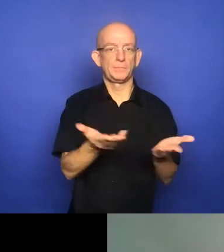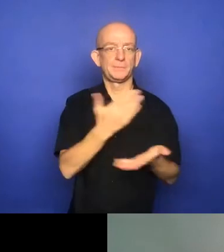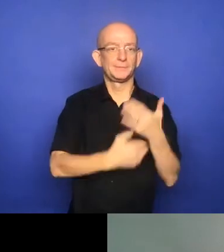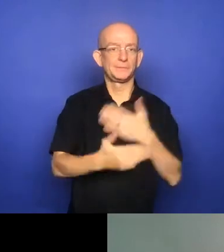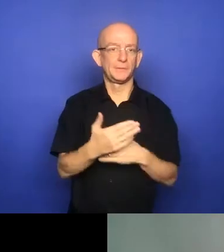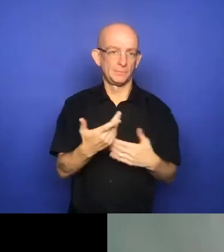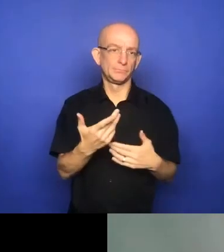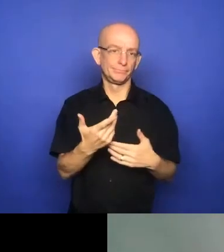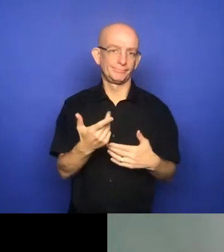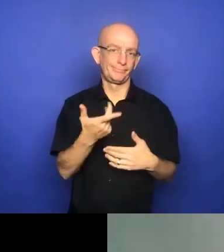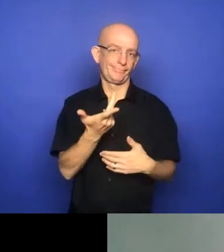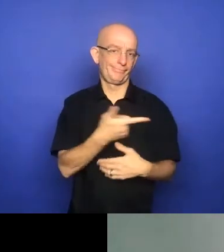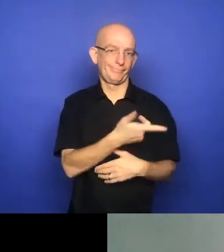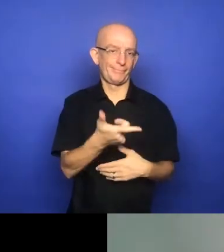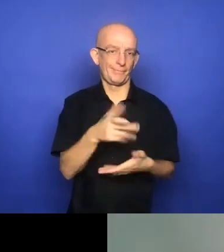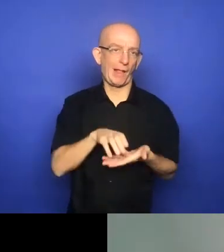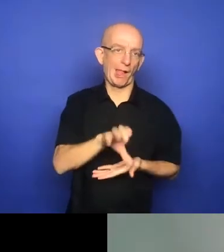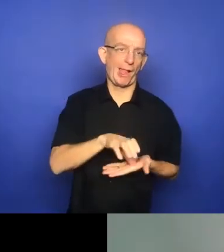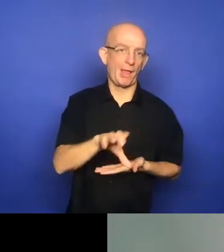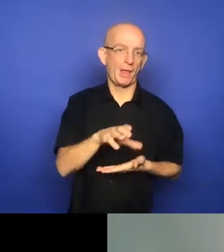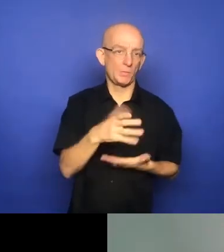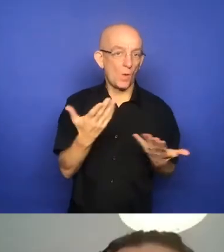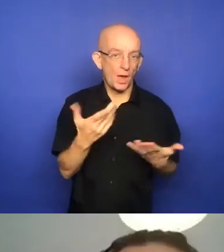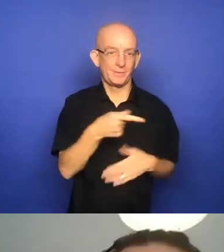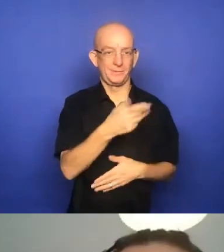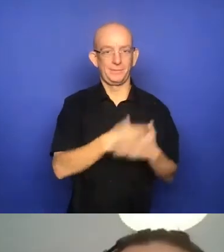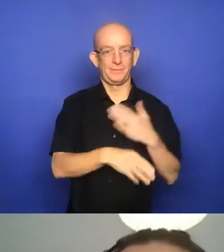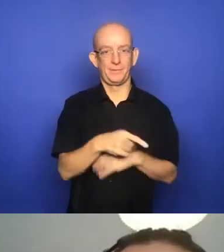persons with disabilities such as the extra costs of disability.